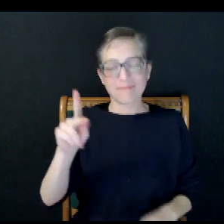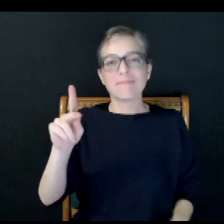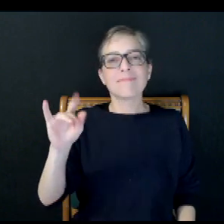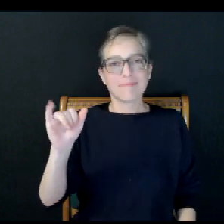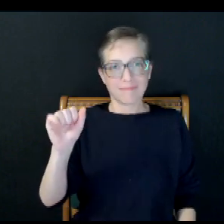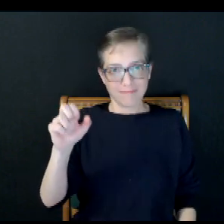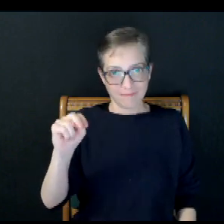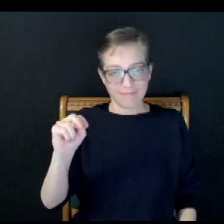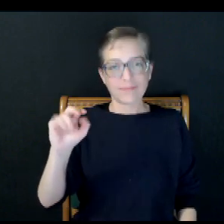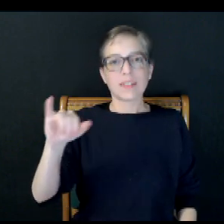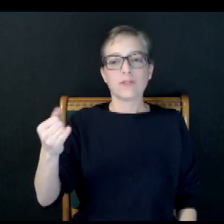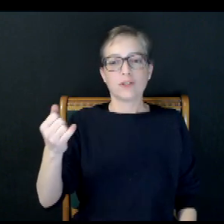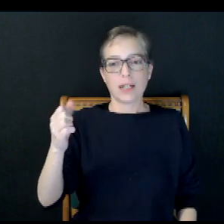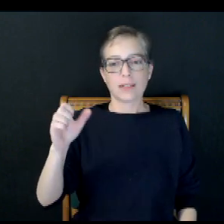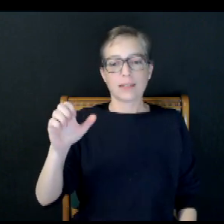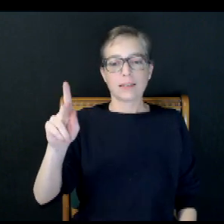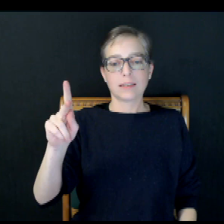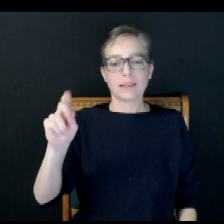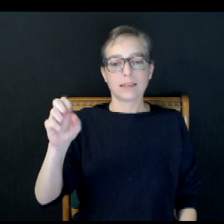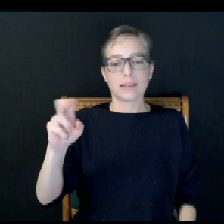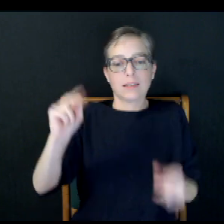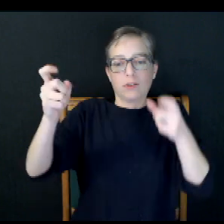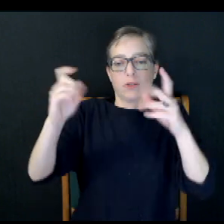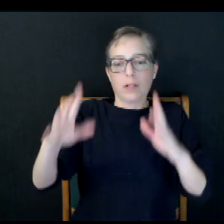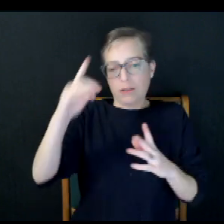I am the Director of Data and Research,